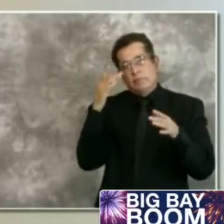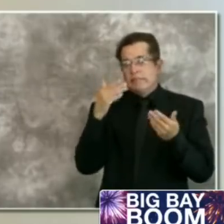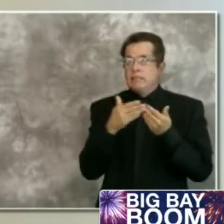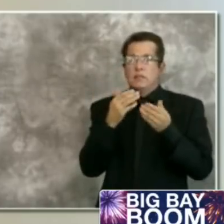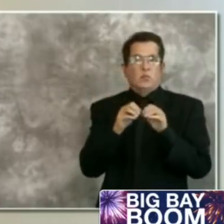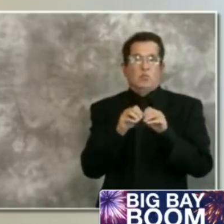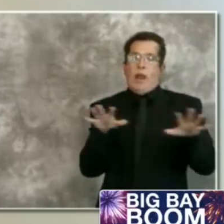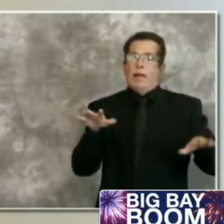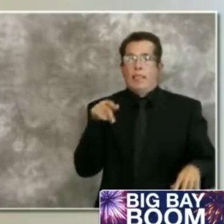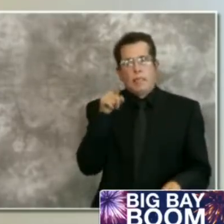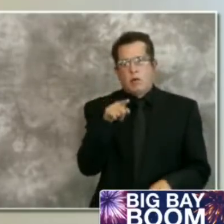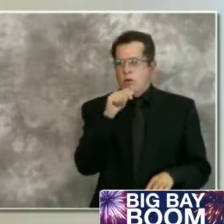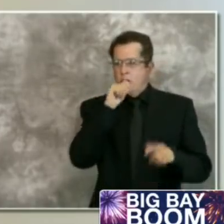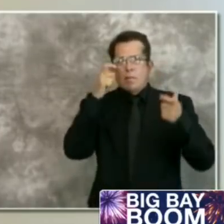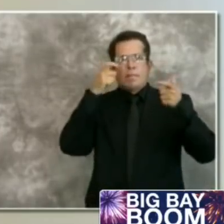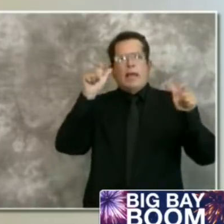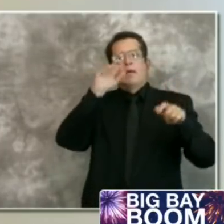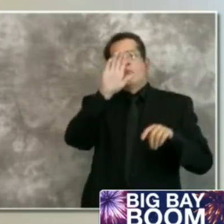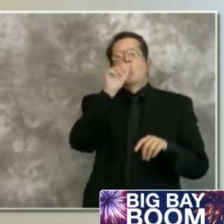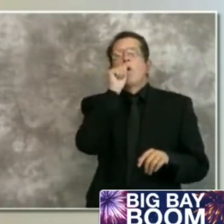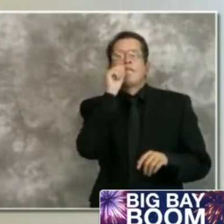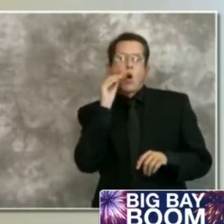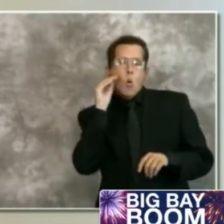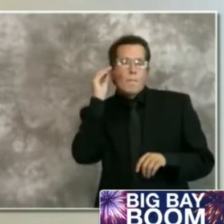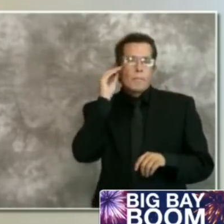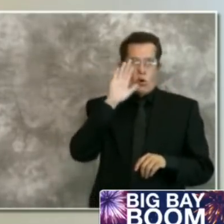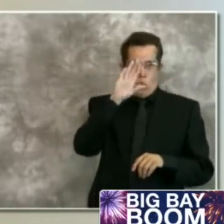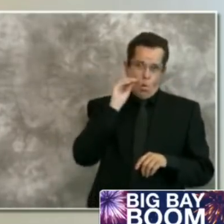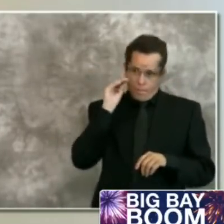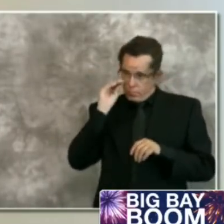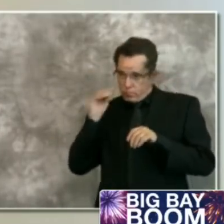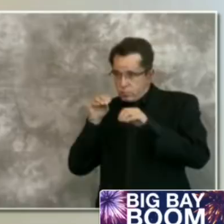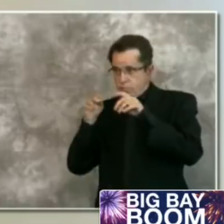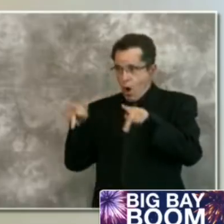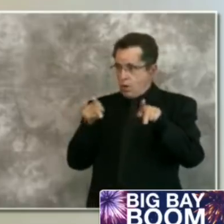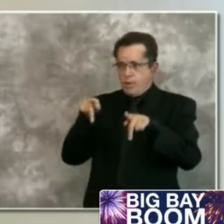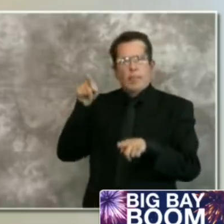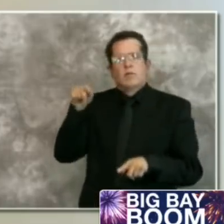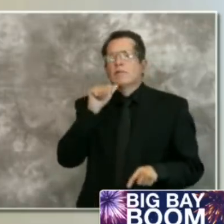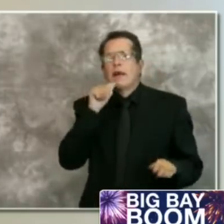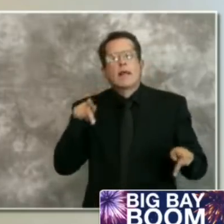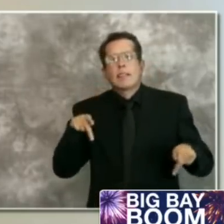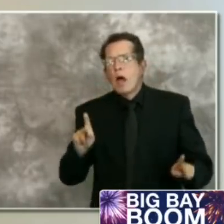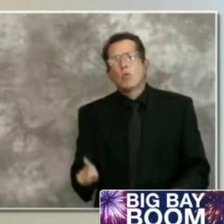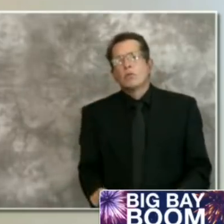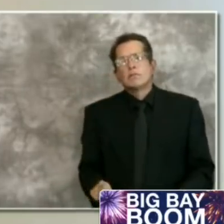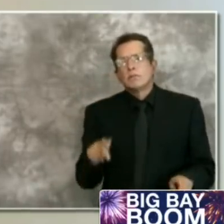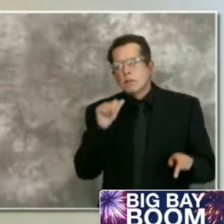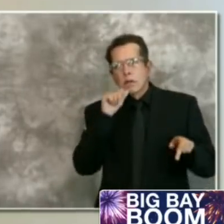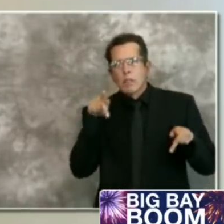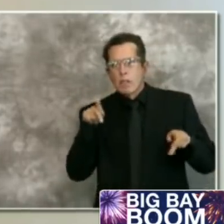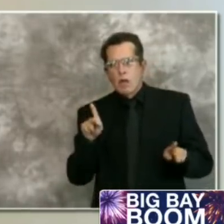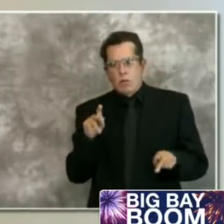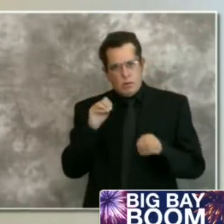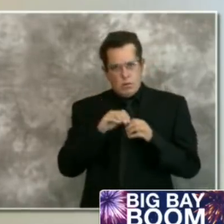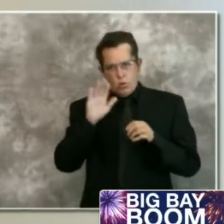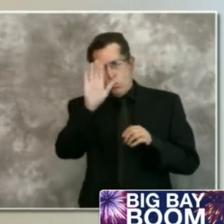POINT GATHERING AVOID INDOOR GATHERINGS. REMINDED THAT THERE ARE NO MAP GATHERING GO OUT AT PRIVATE HOMES